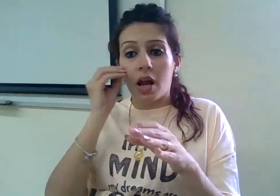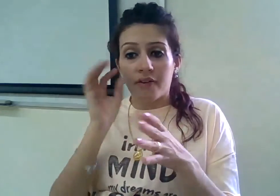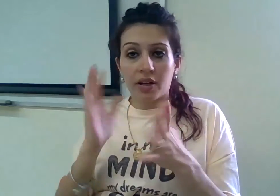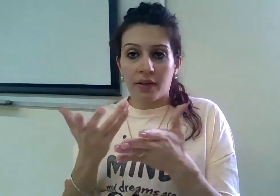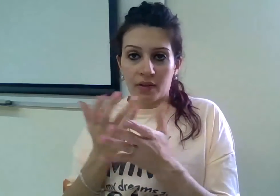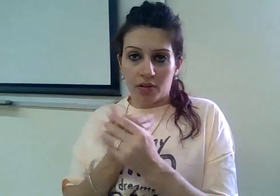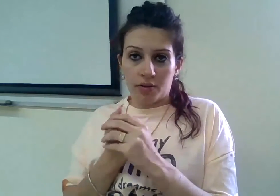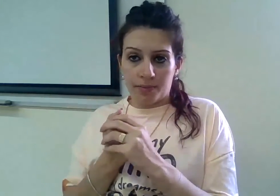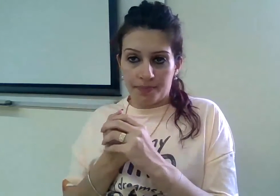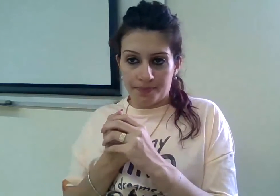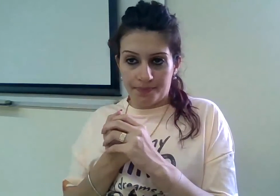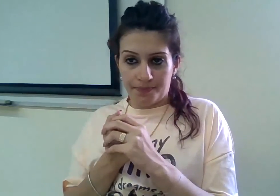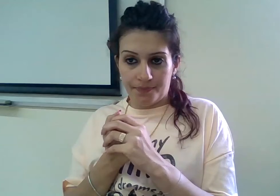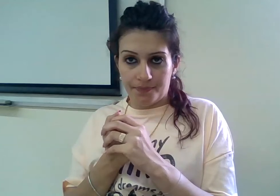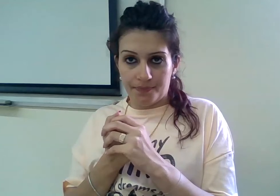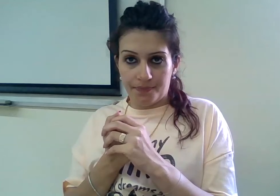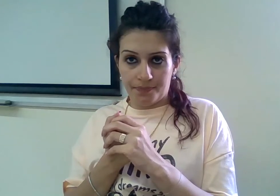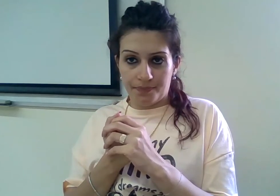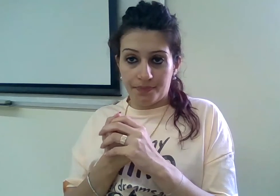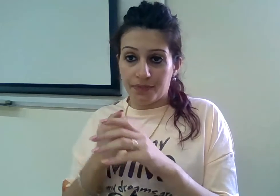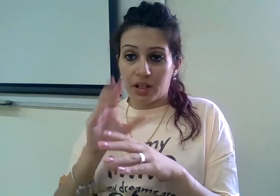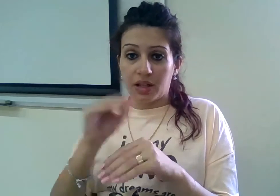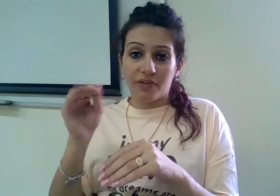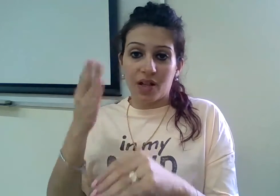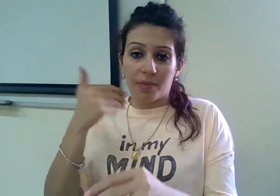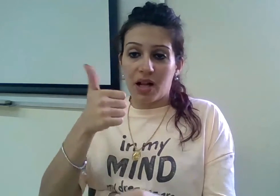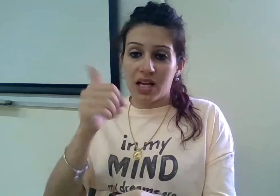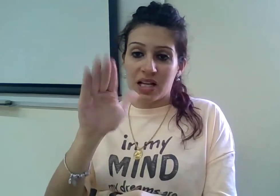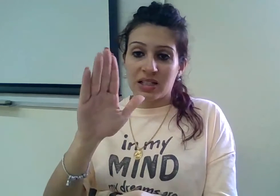So, yeah.